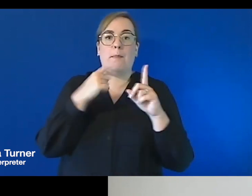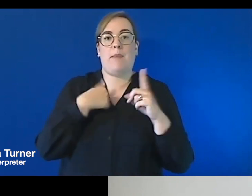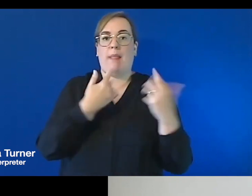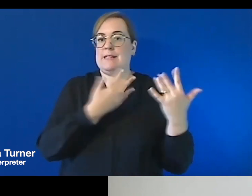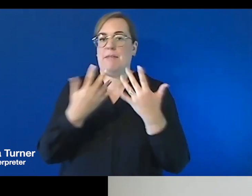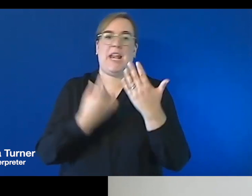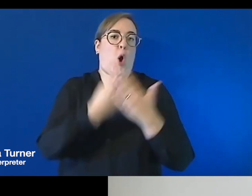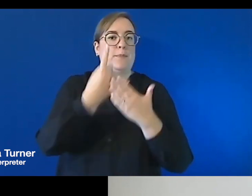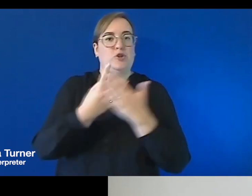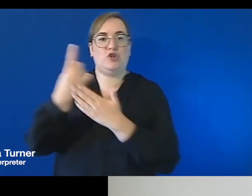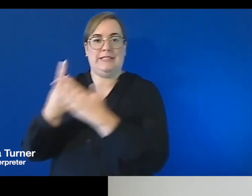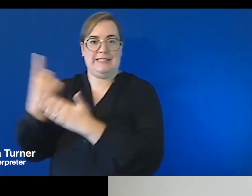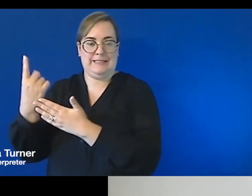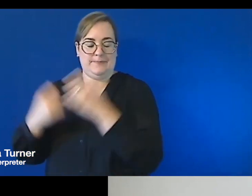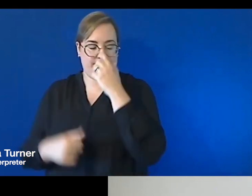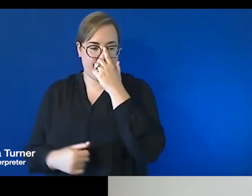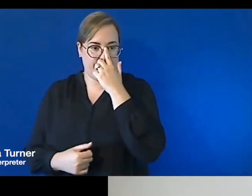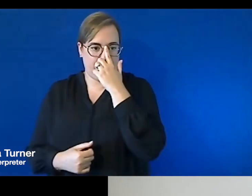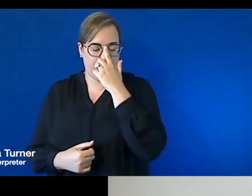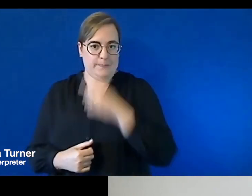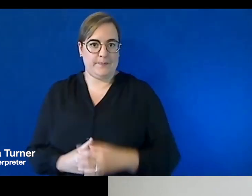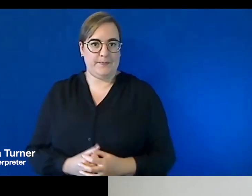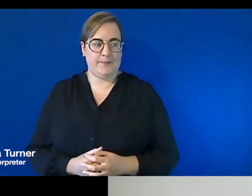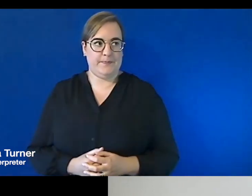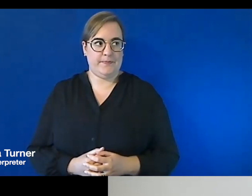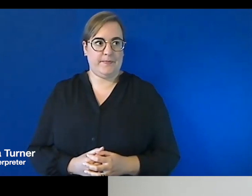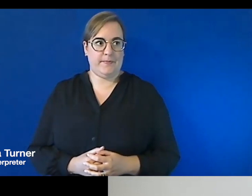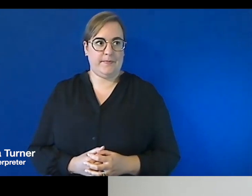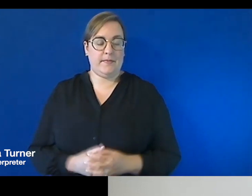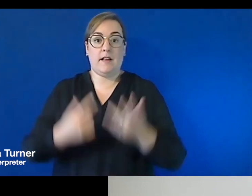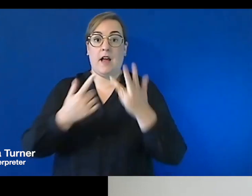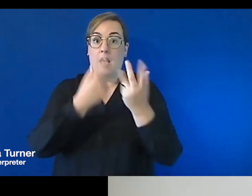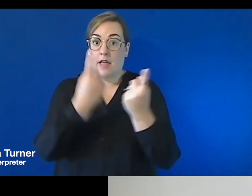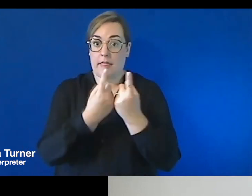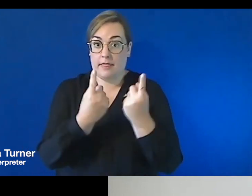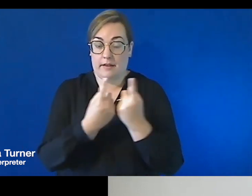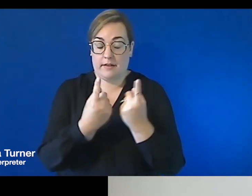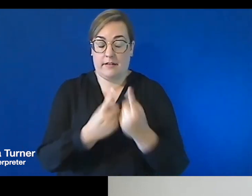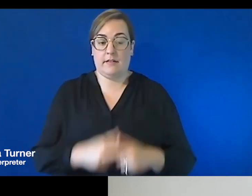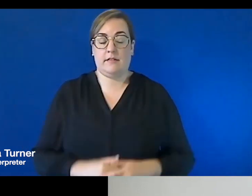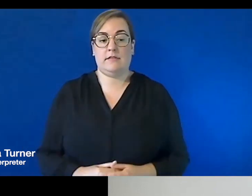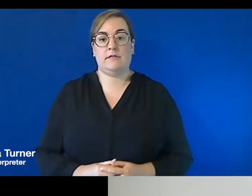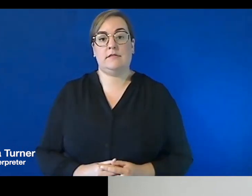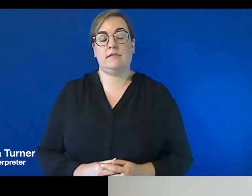and another thing I would love to mention. Currently we have a shift, from I would say salesy